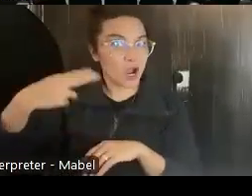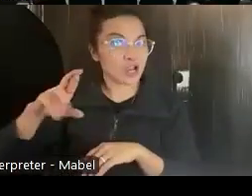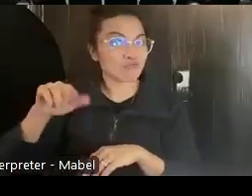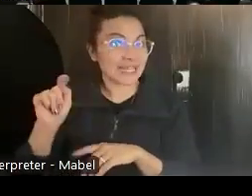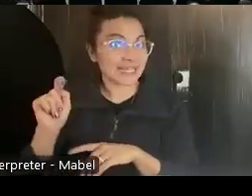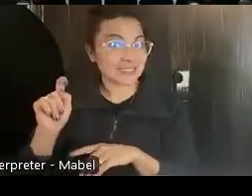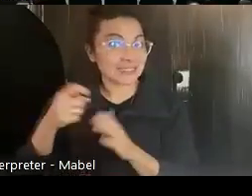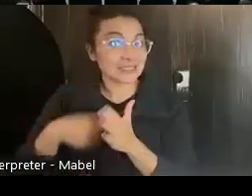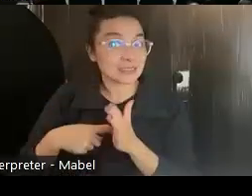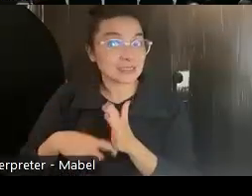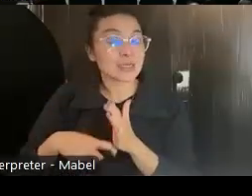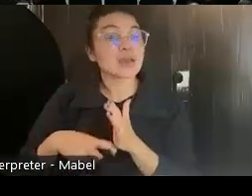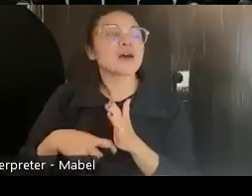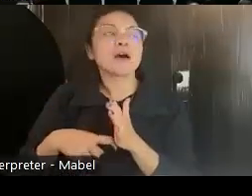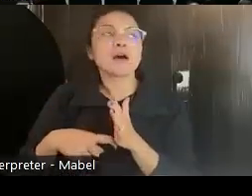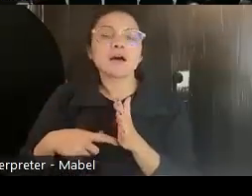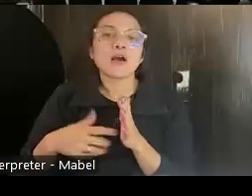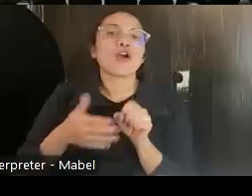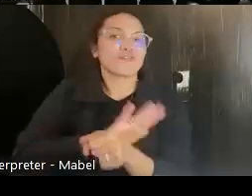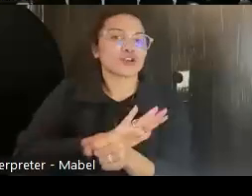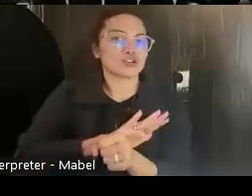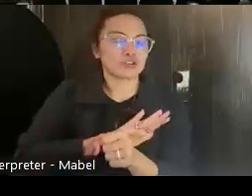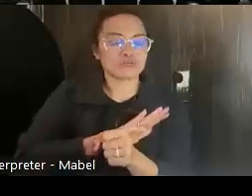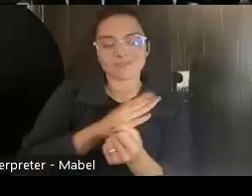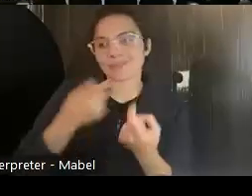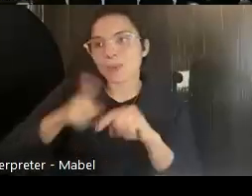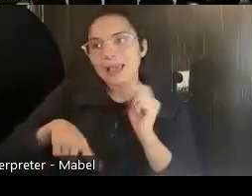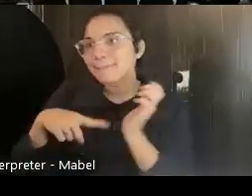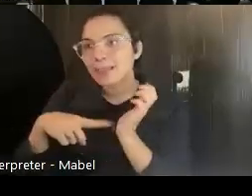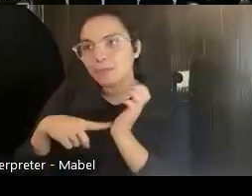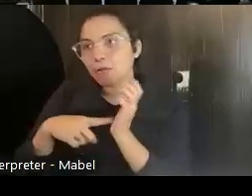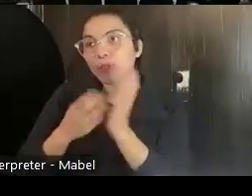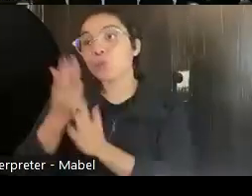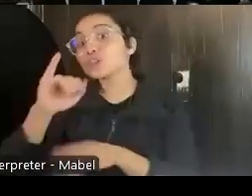other services that I mentioned that aren't always billable with insurance companies that really